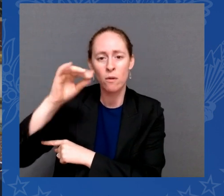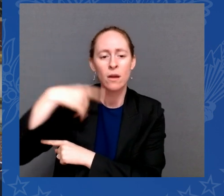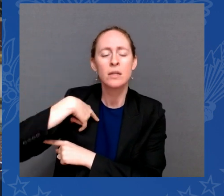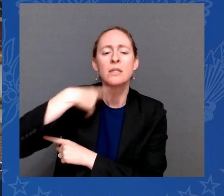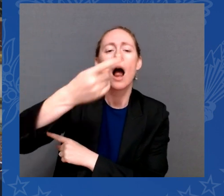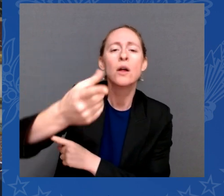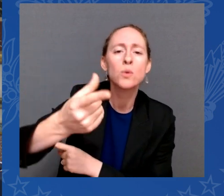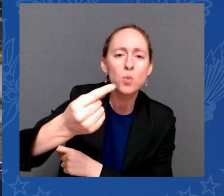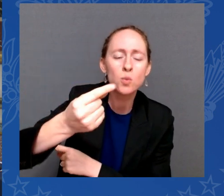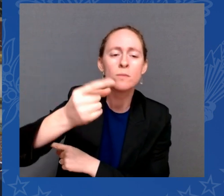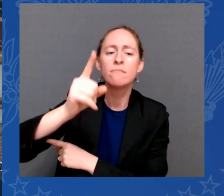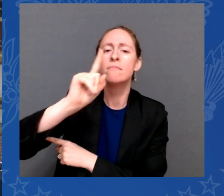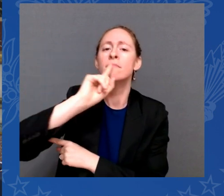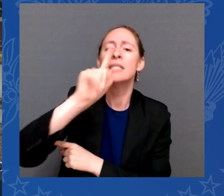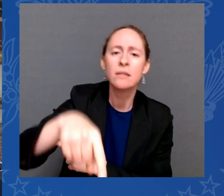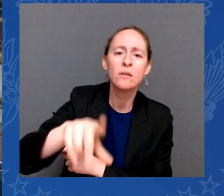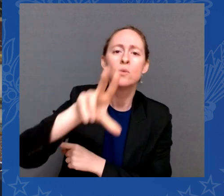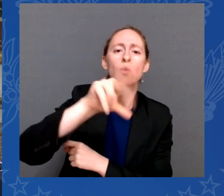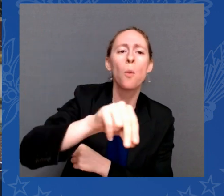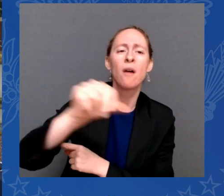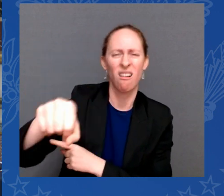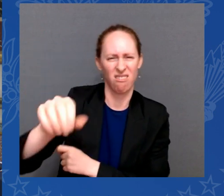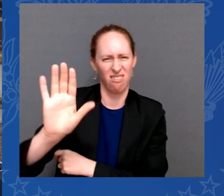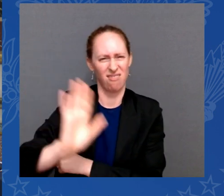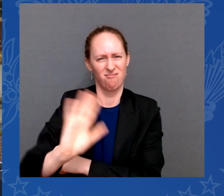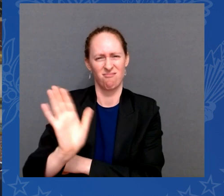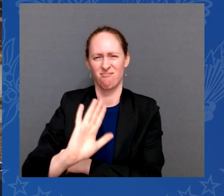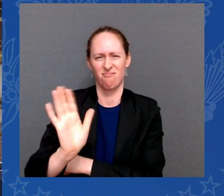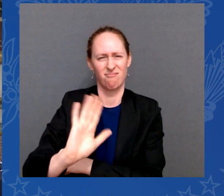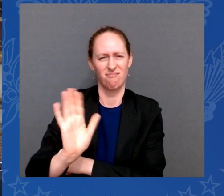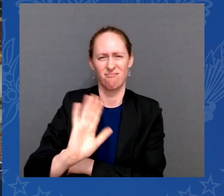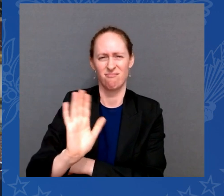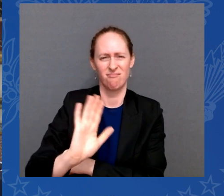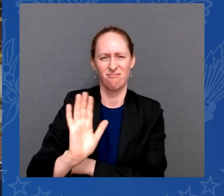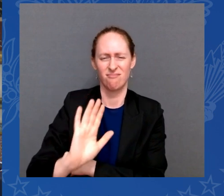Our administration has been very clear, as is clear by the leaders who are at this table,